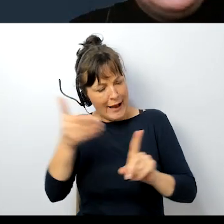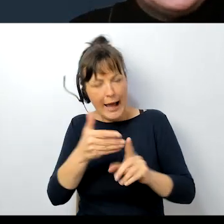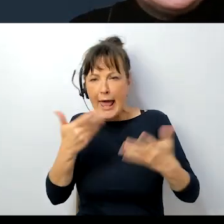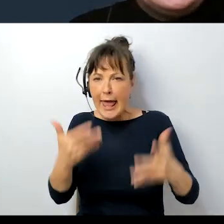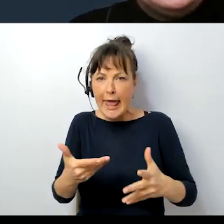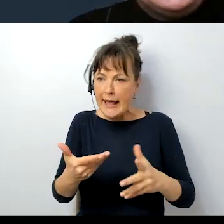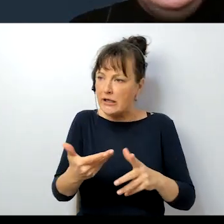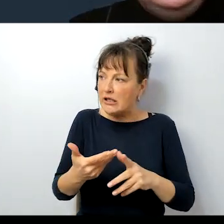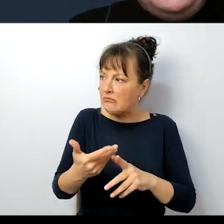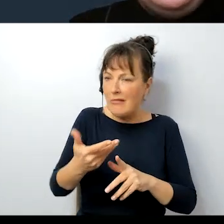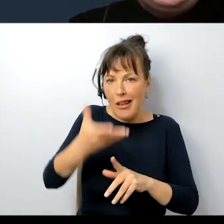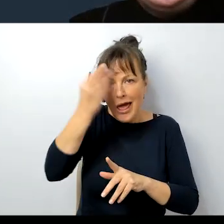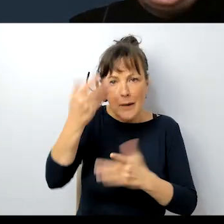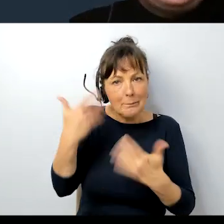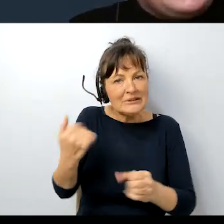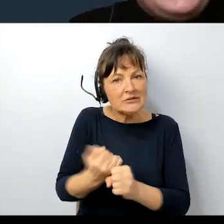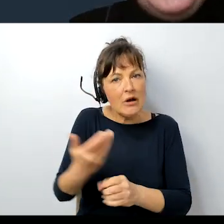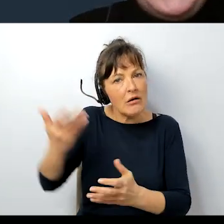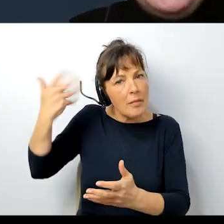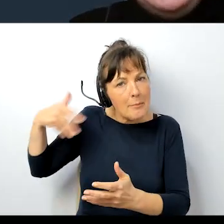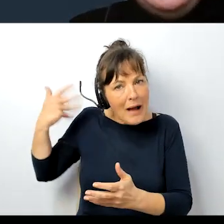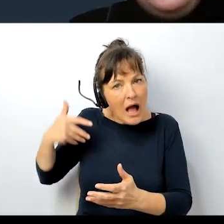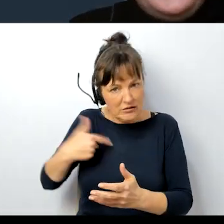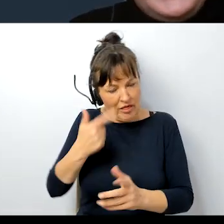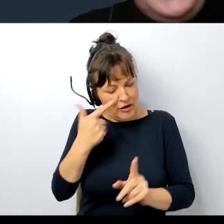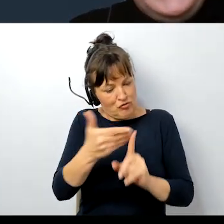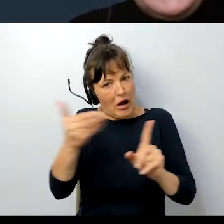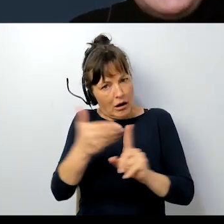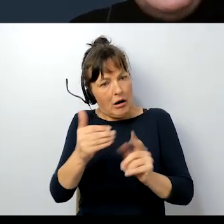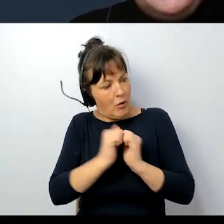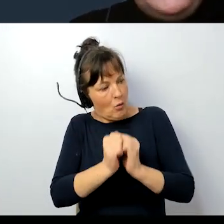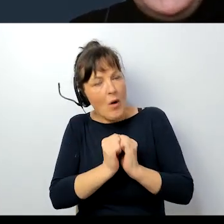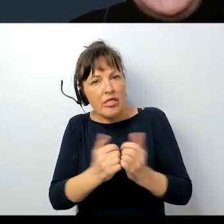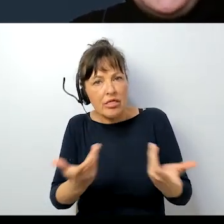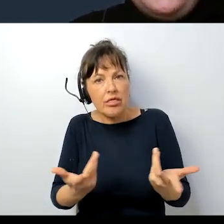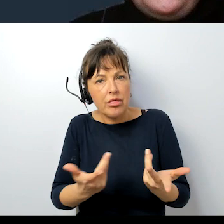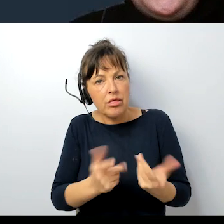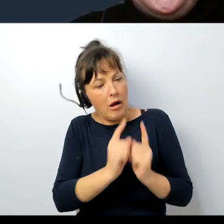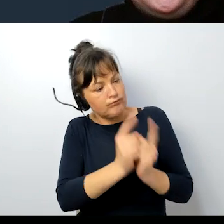previous learning and they recognise any prior learning or experience. Hopefully that's helpful.